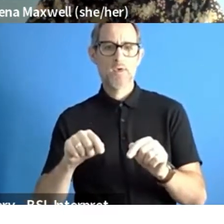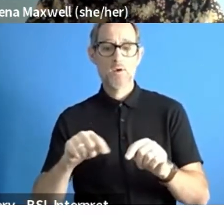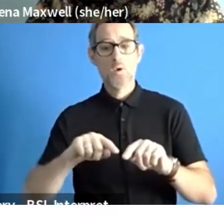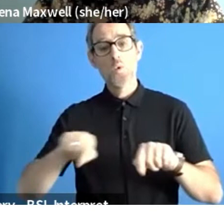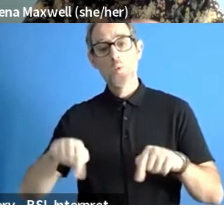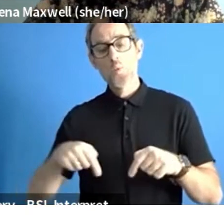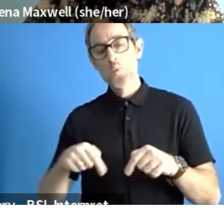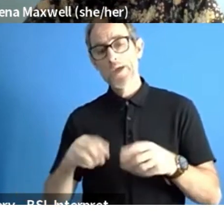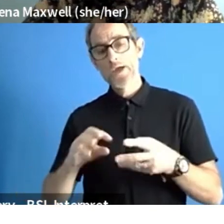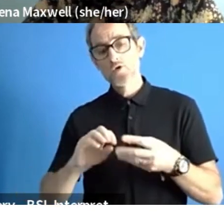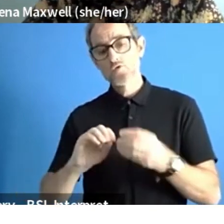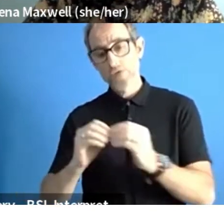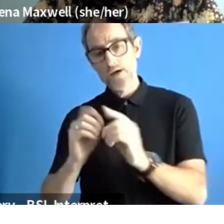We create our own products and